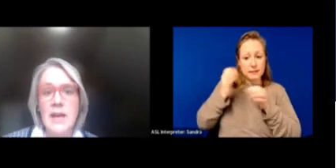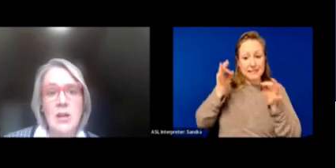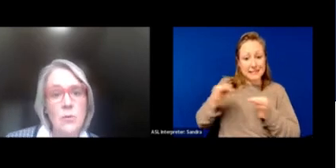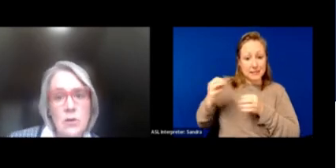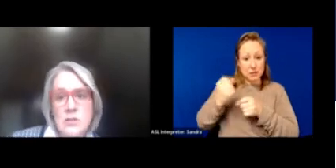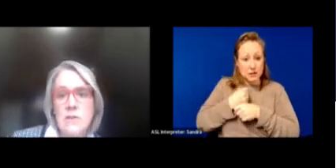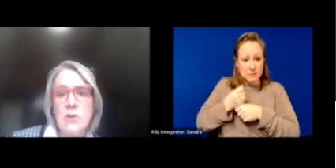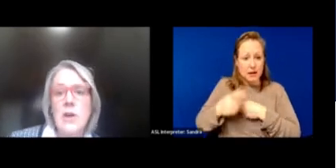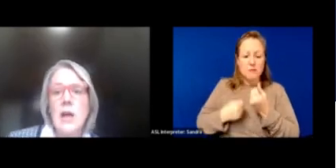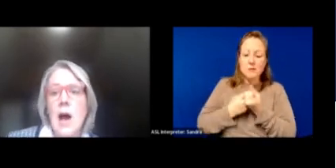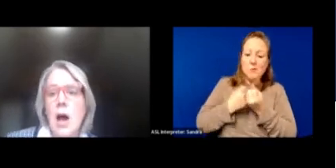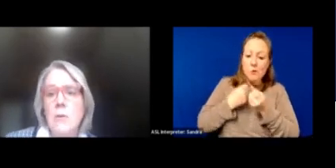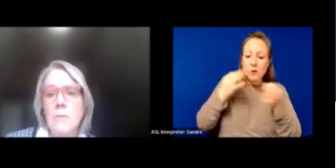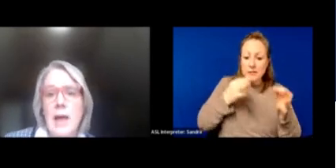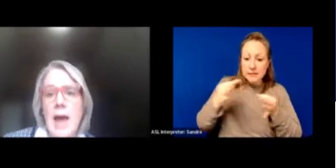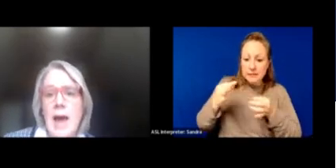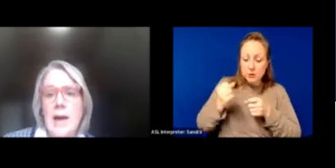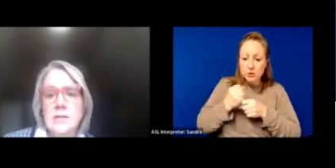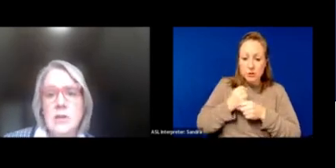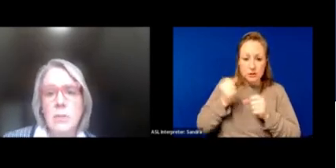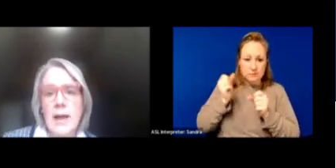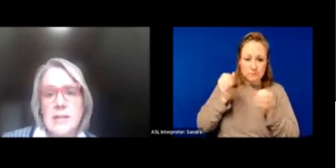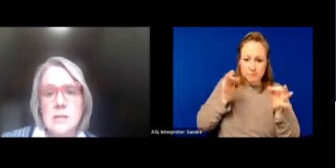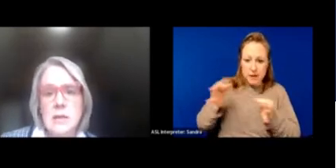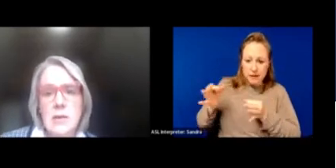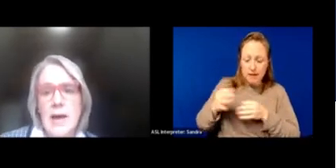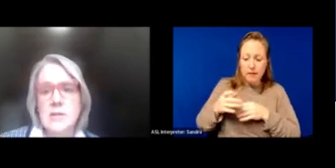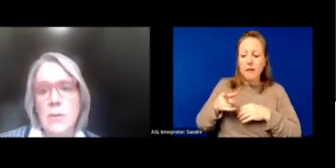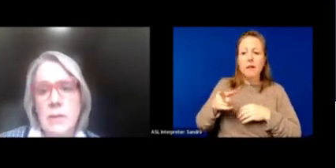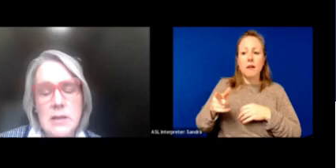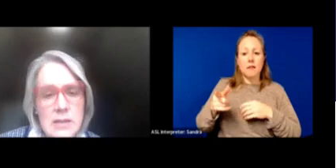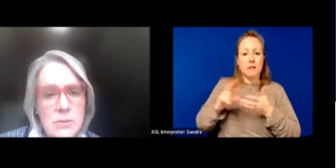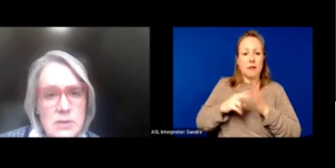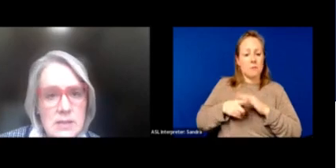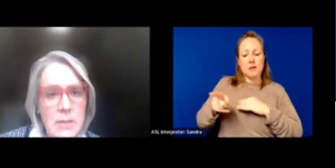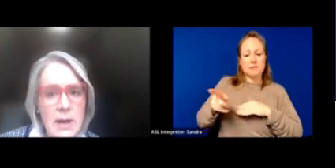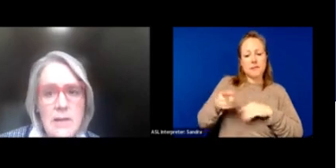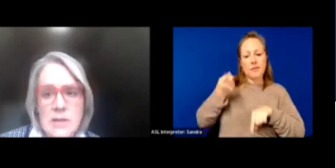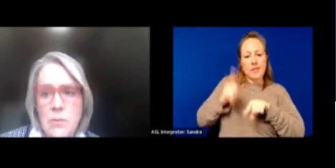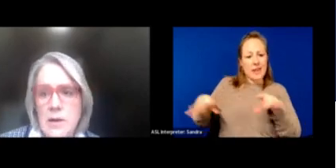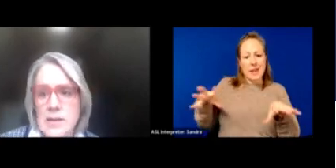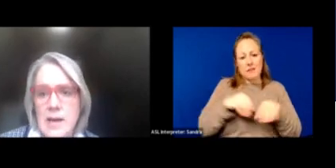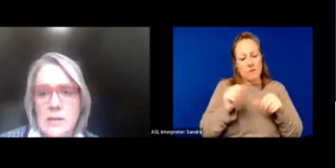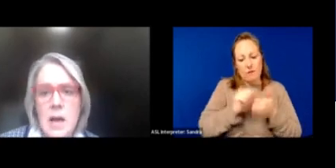making or conservator has no place you know, has no ability to participate in this process.